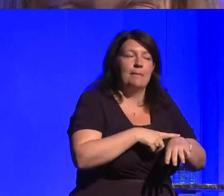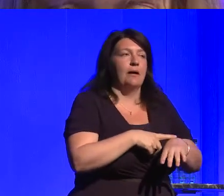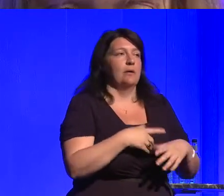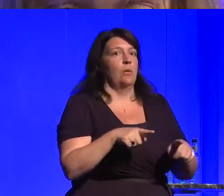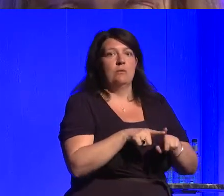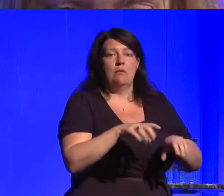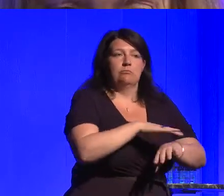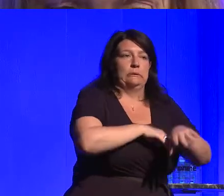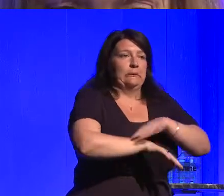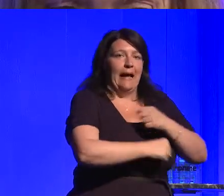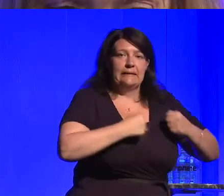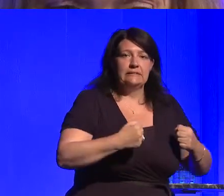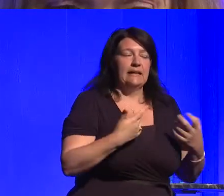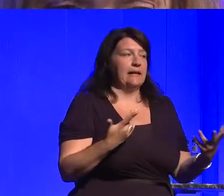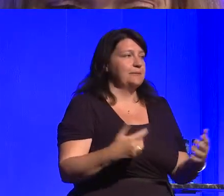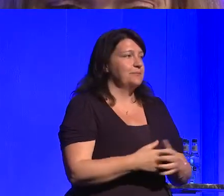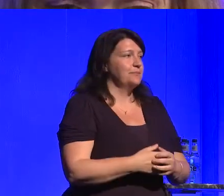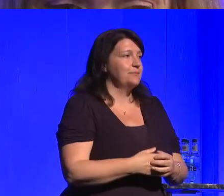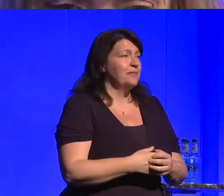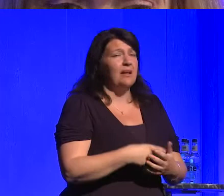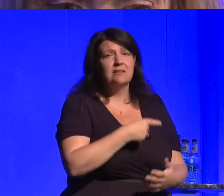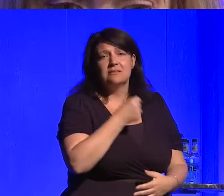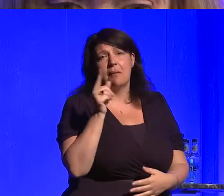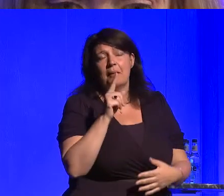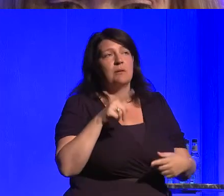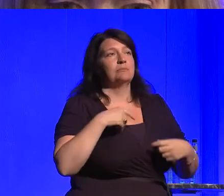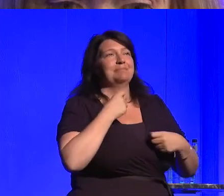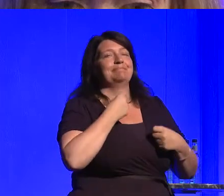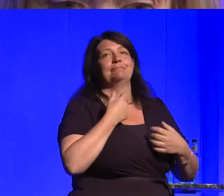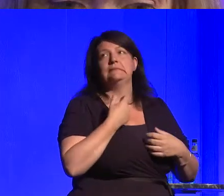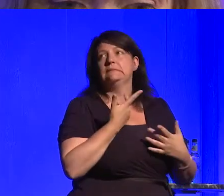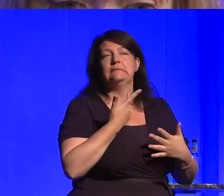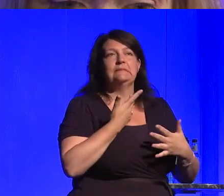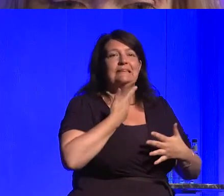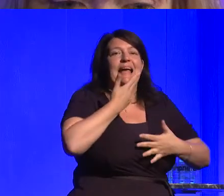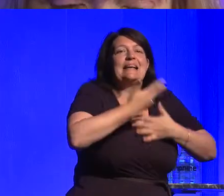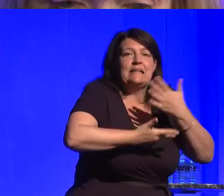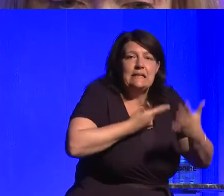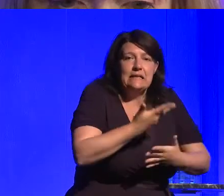able to articulate what it is that they actually want to change in respect of their lives.